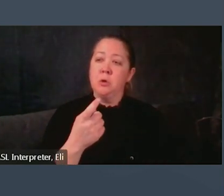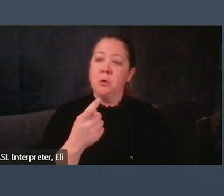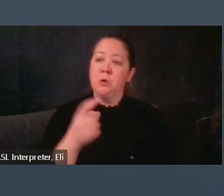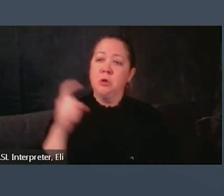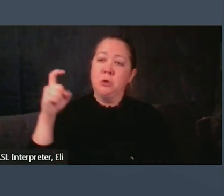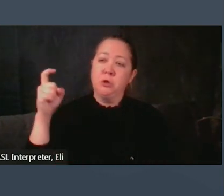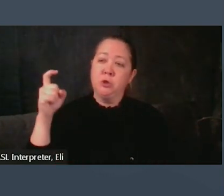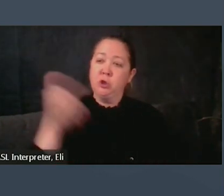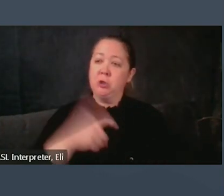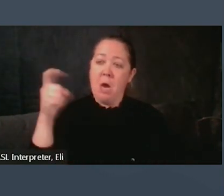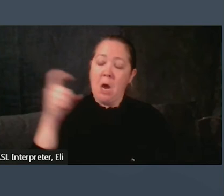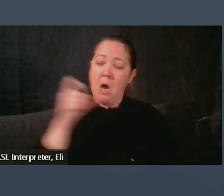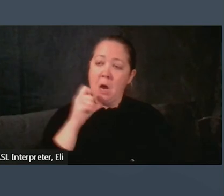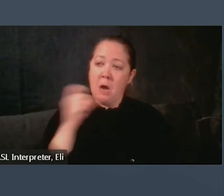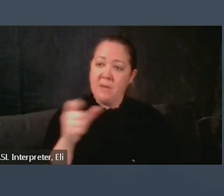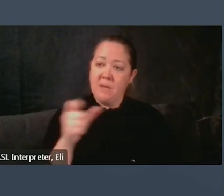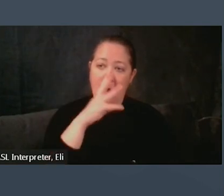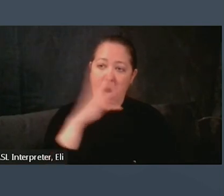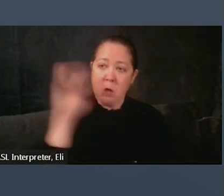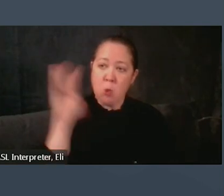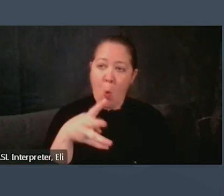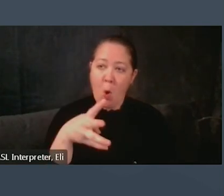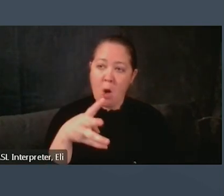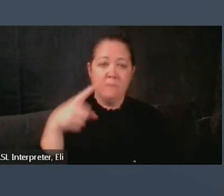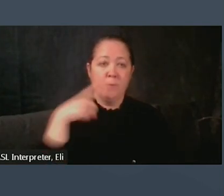disregard for the Mimi Southern surrounding area.